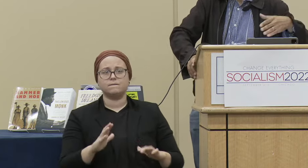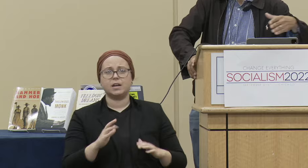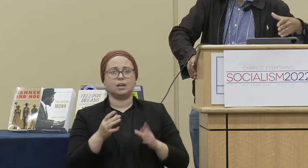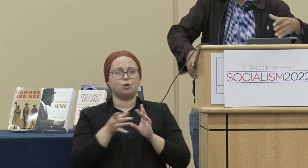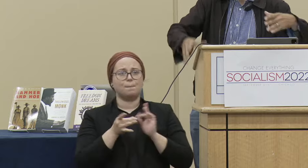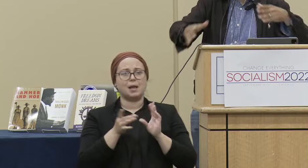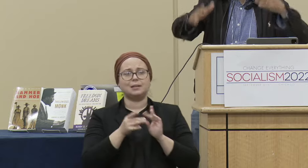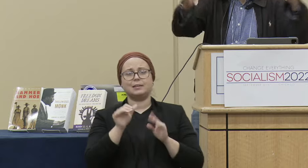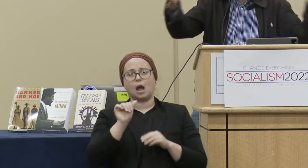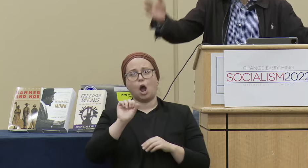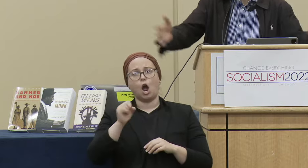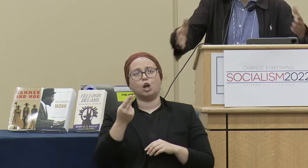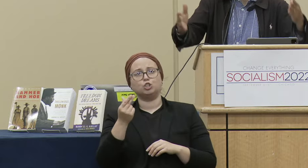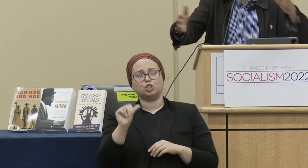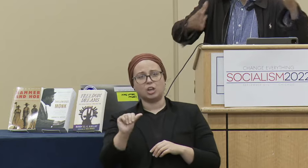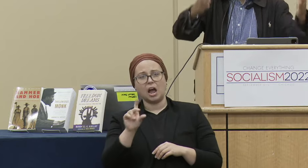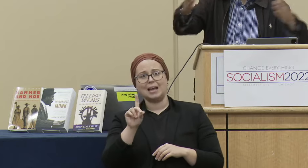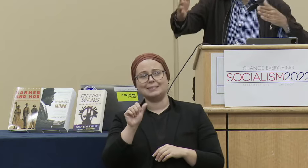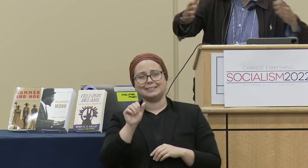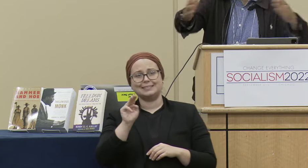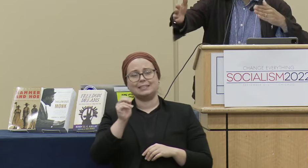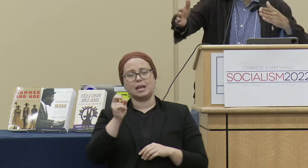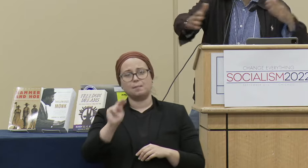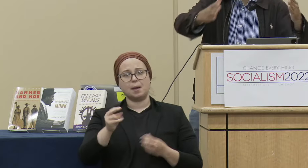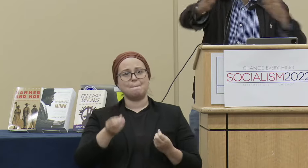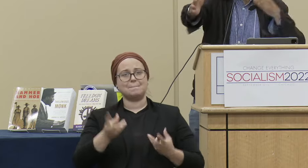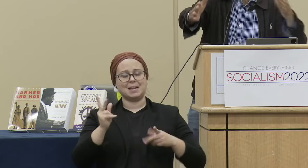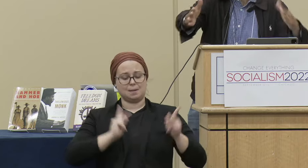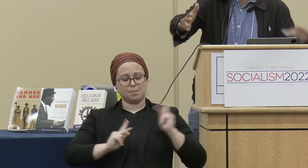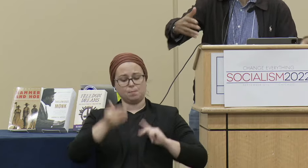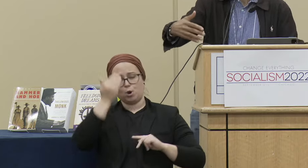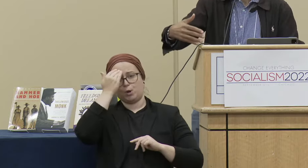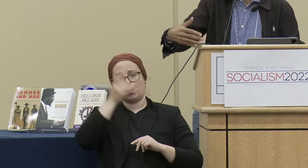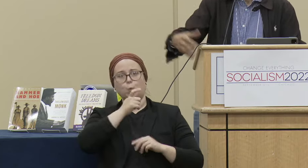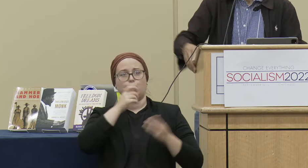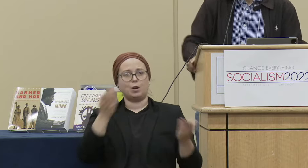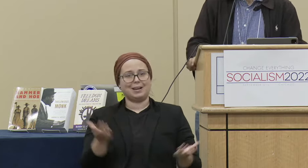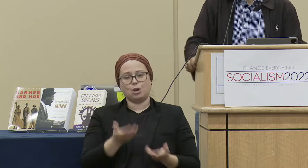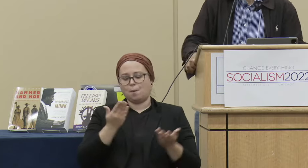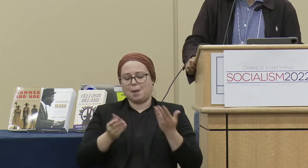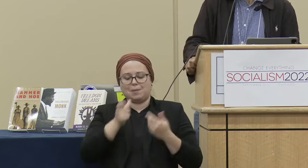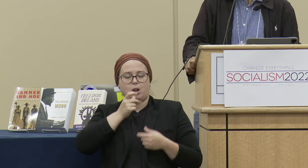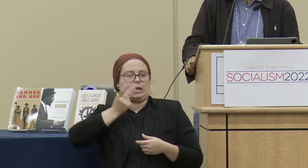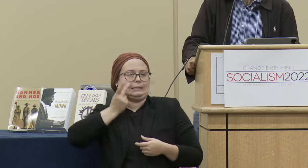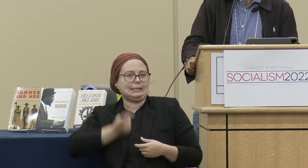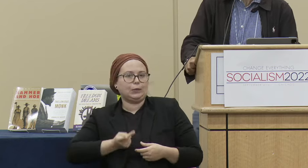city like Chicago, where I've mentioned Aja, Dana, a lot of